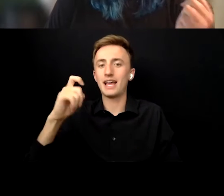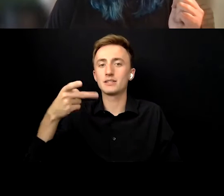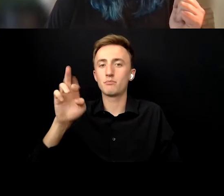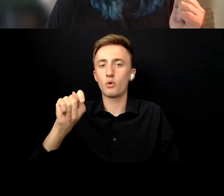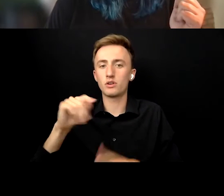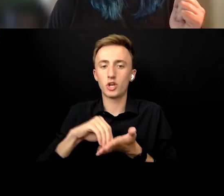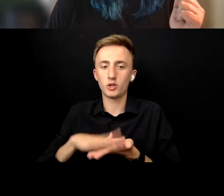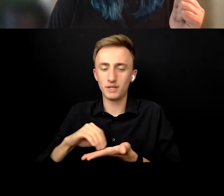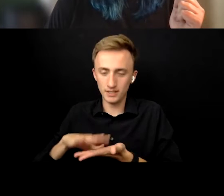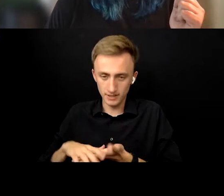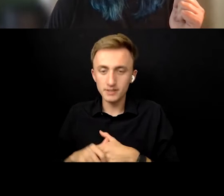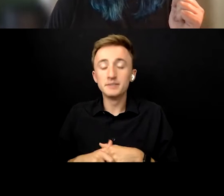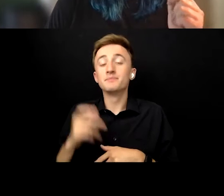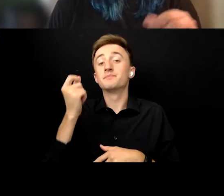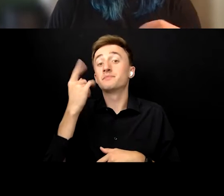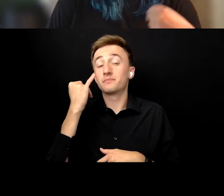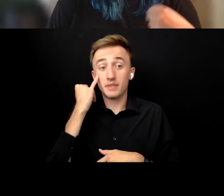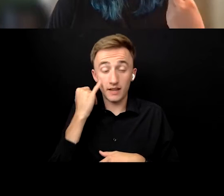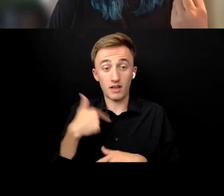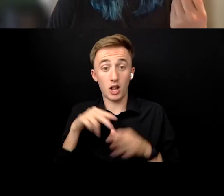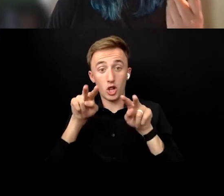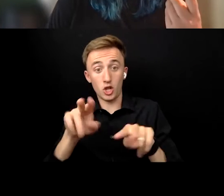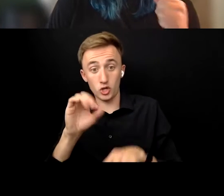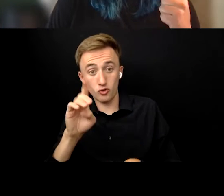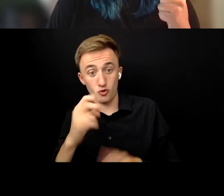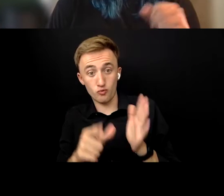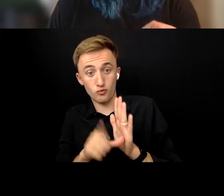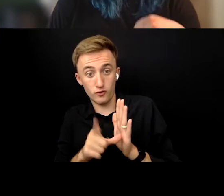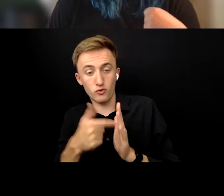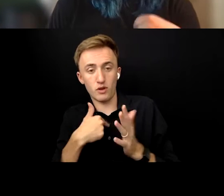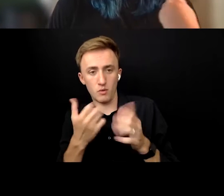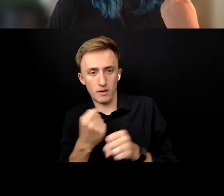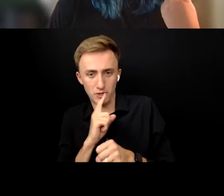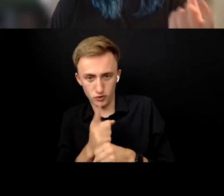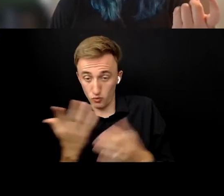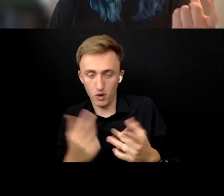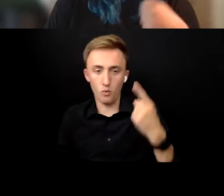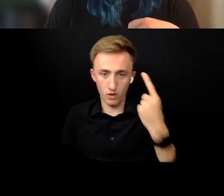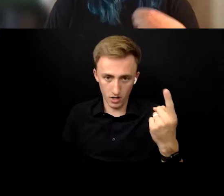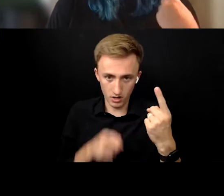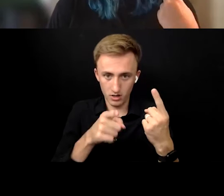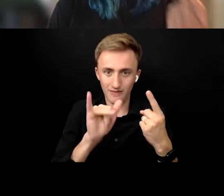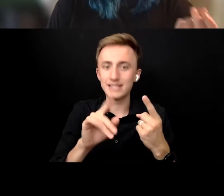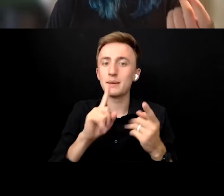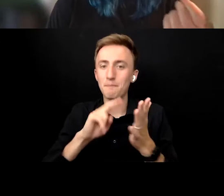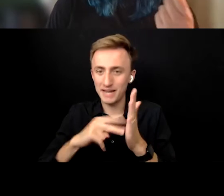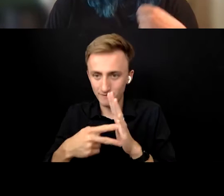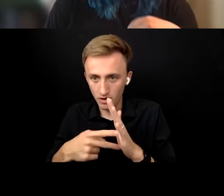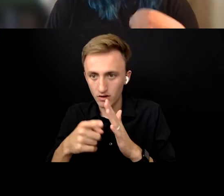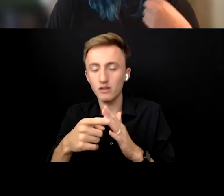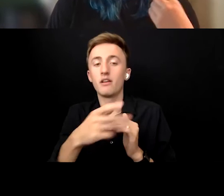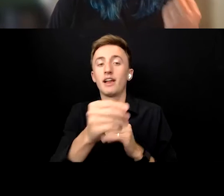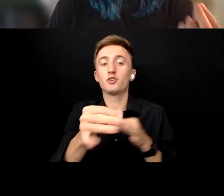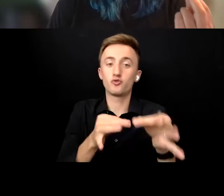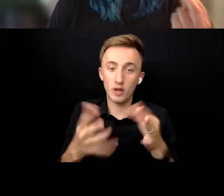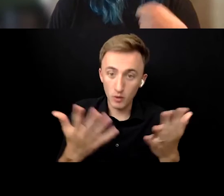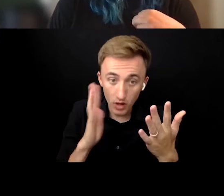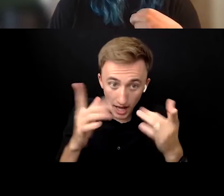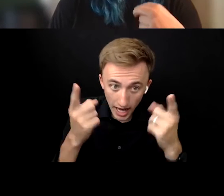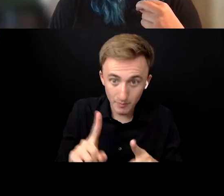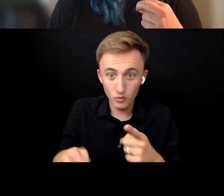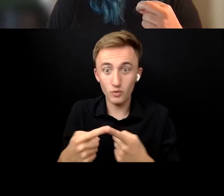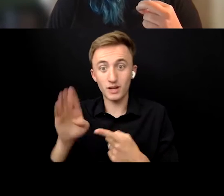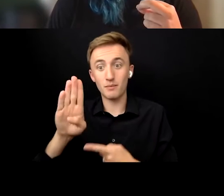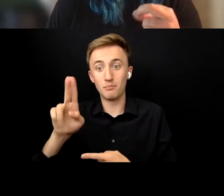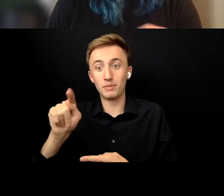I am looking at this code review, I want to make sure, one, the aria-label label is valuable. And